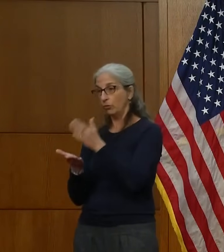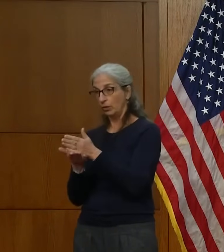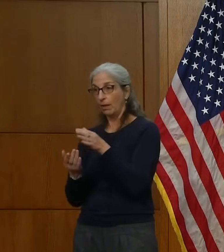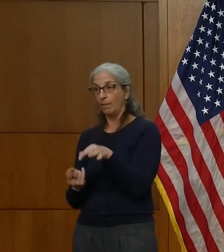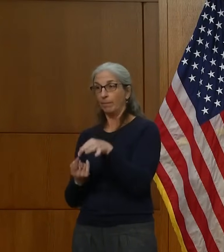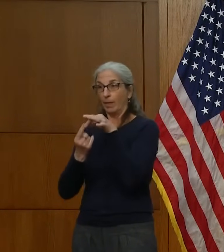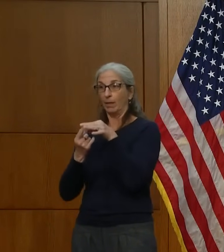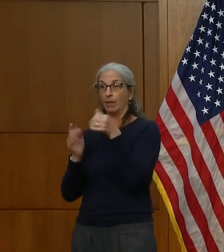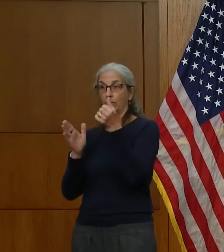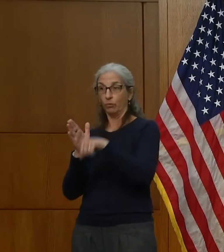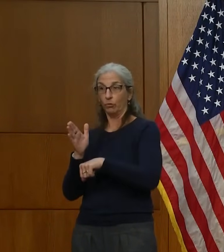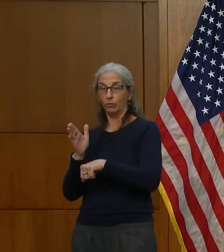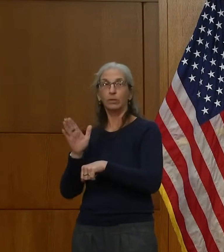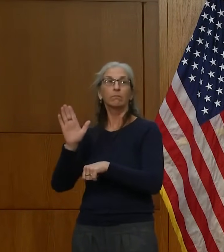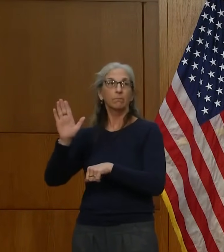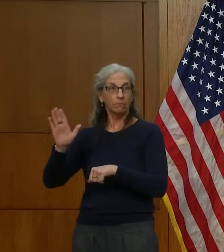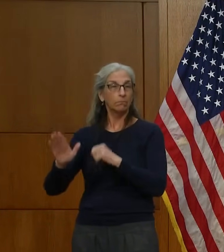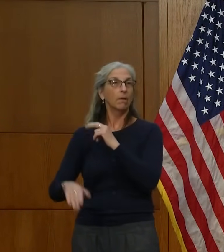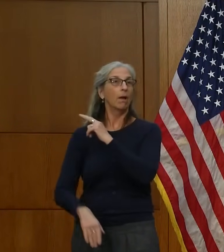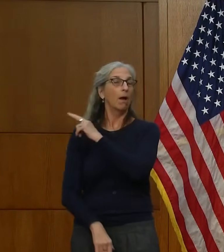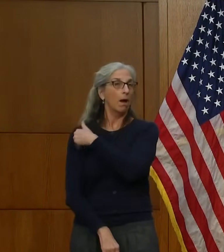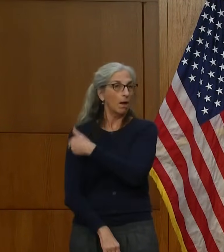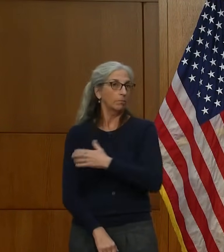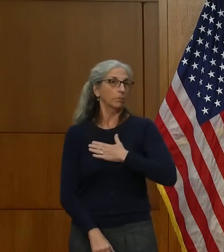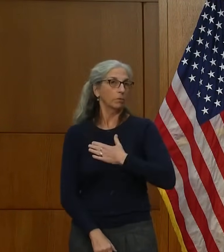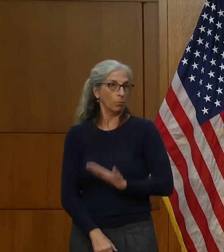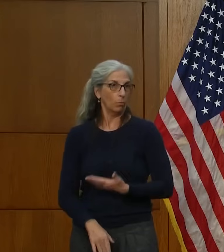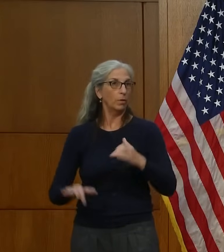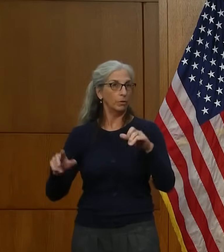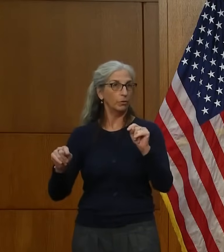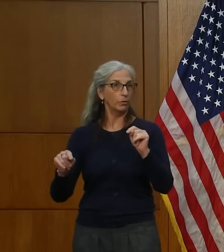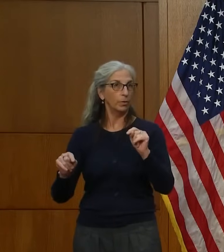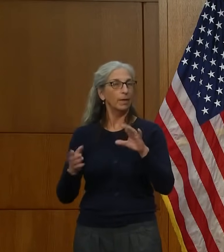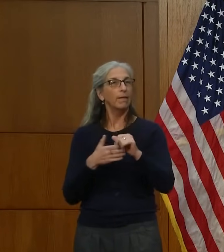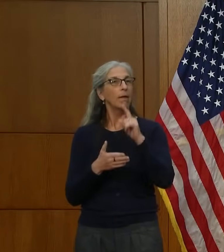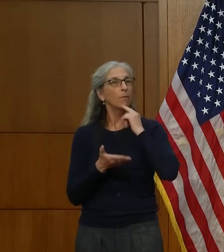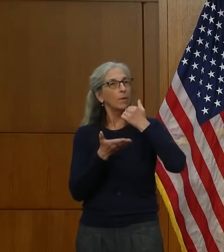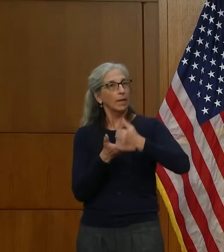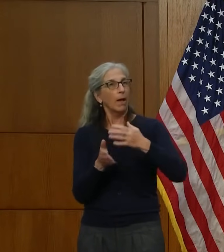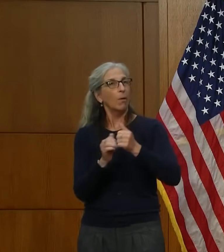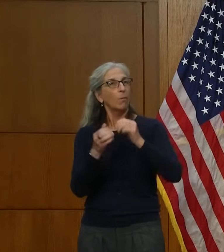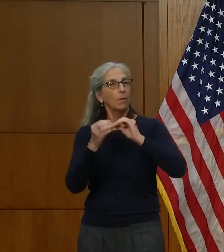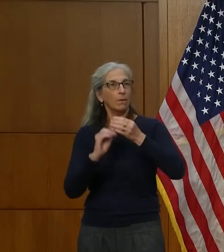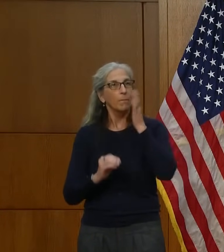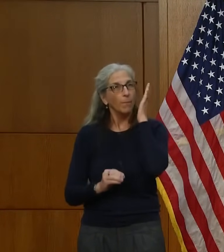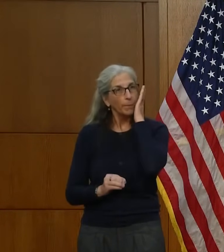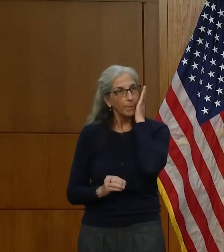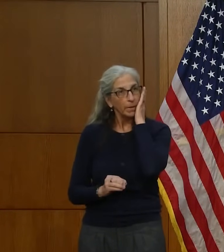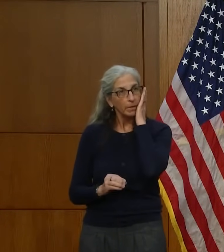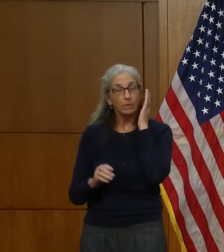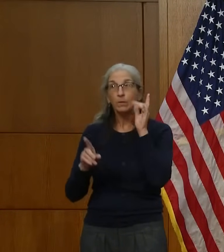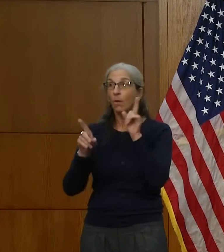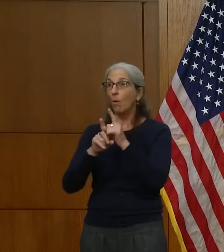TOE ASK THE HOSPITALS TO DISCONTINUE ELECTIVE SURGERIES.